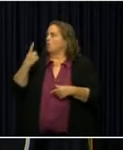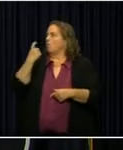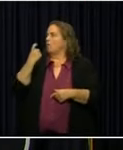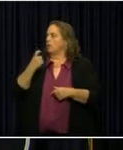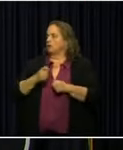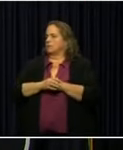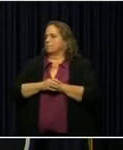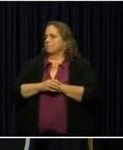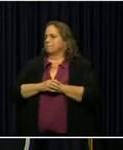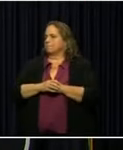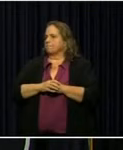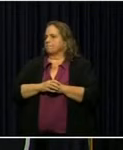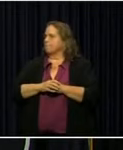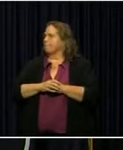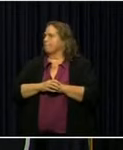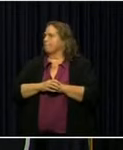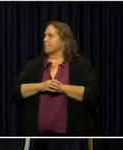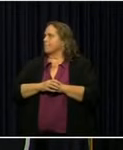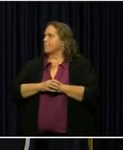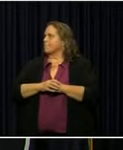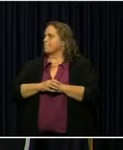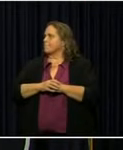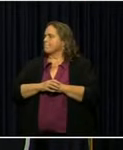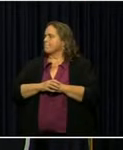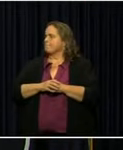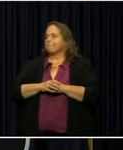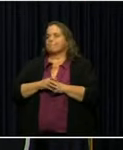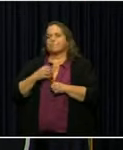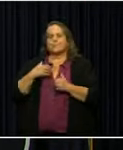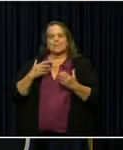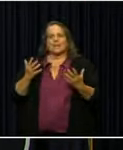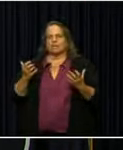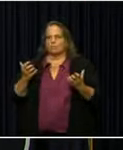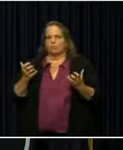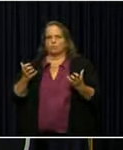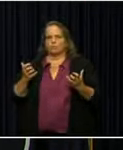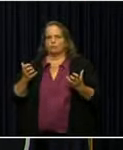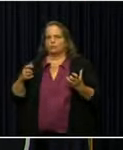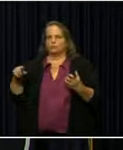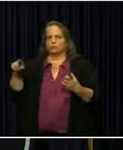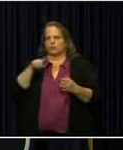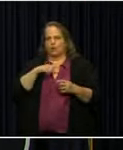SO BASED ON THAT, BASED ON SOME SHARED PRINCIPLES WITH